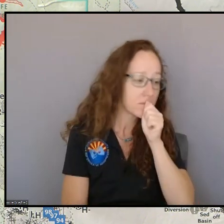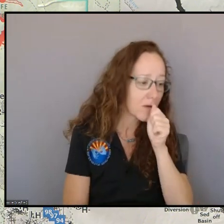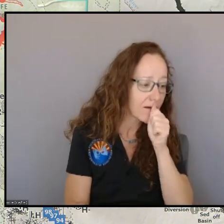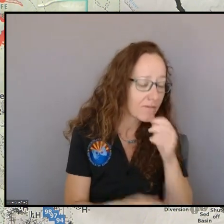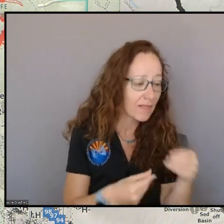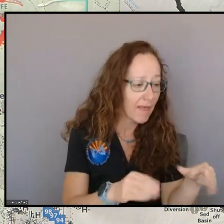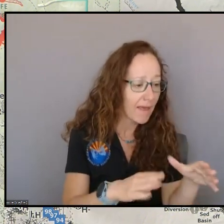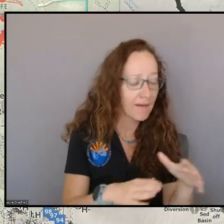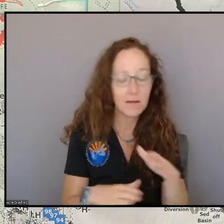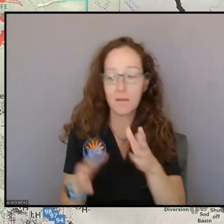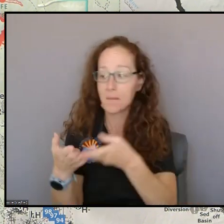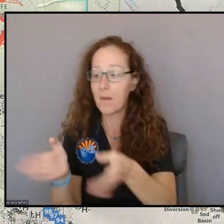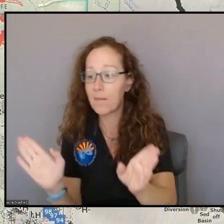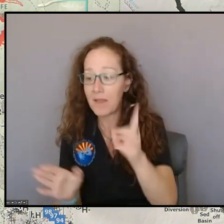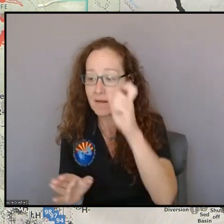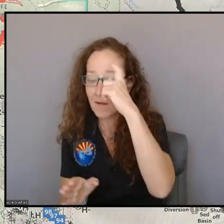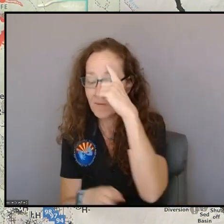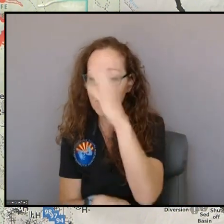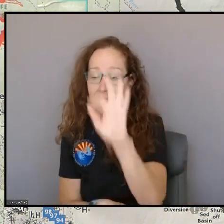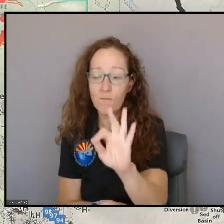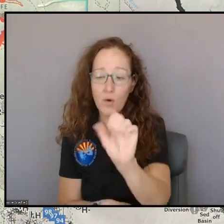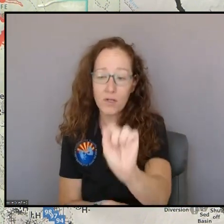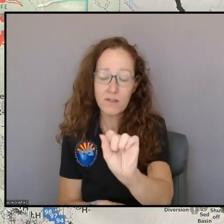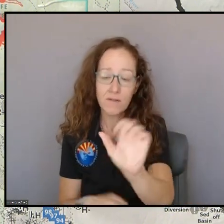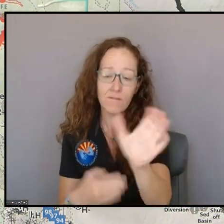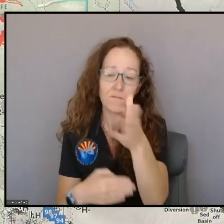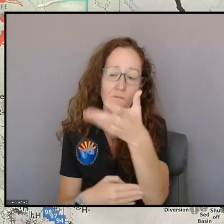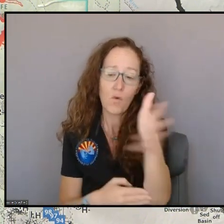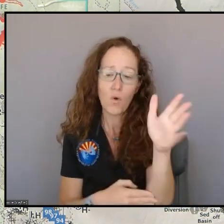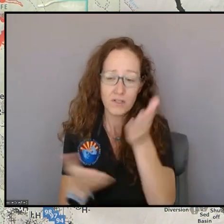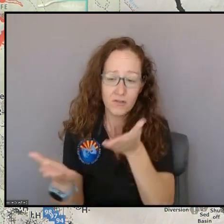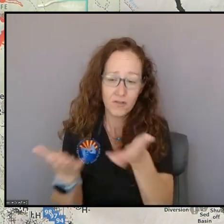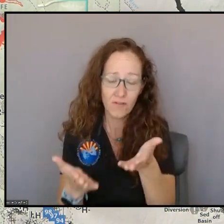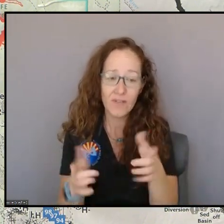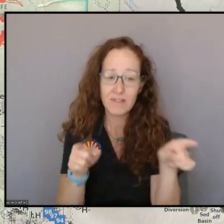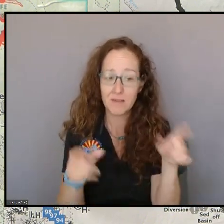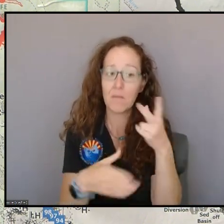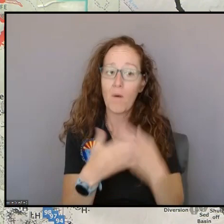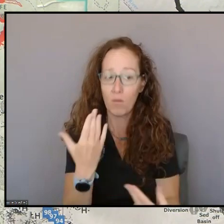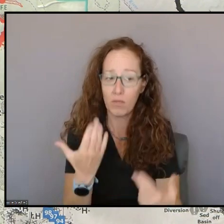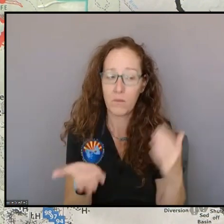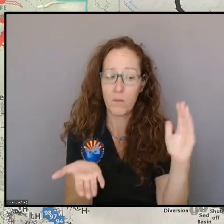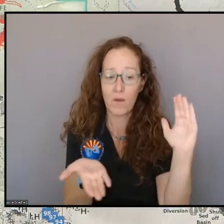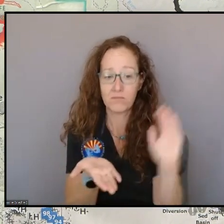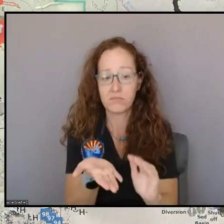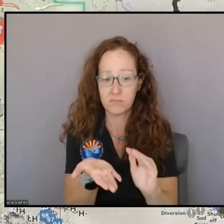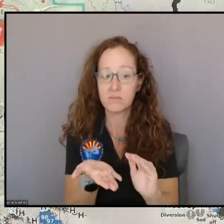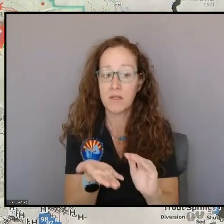driving force in the plan that we've developed and how we implement that. So, with that, continue to send in the